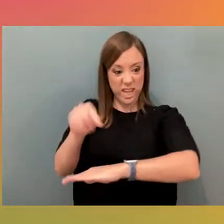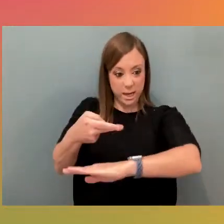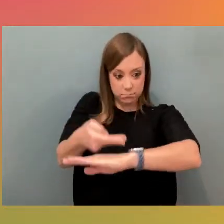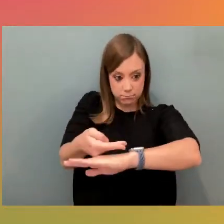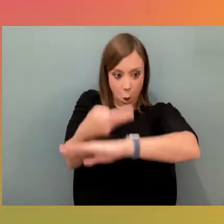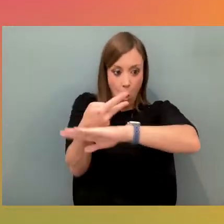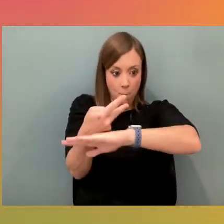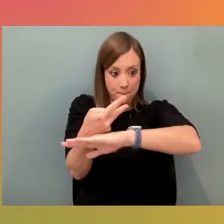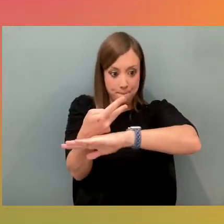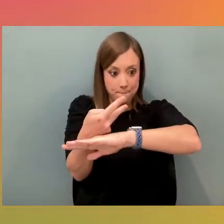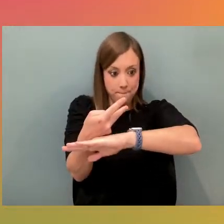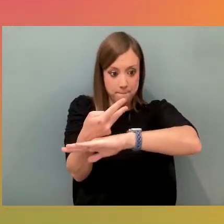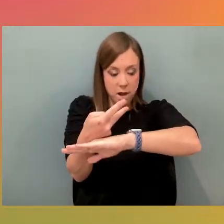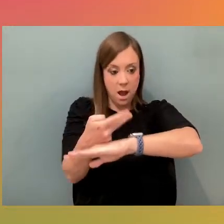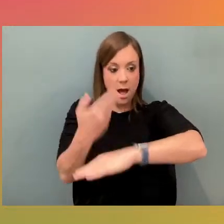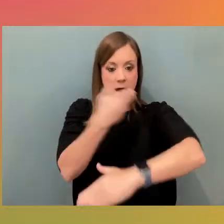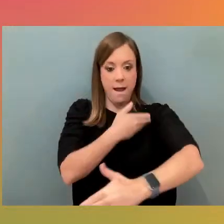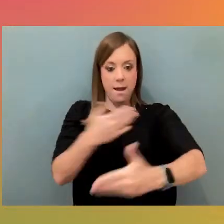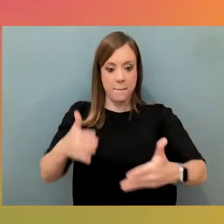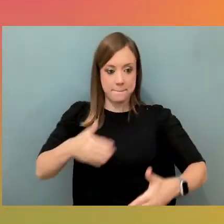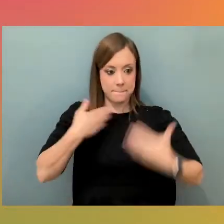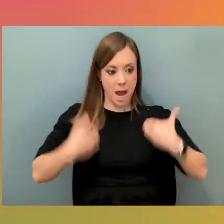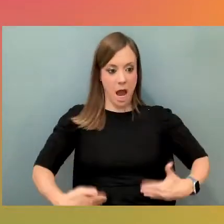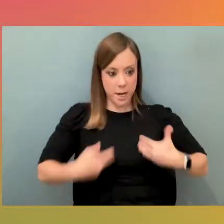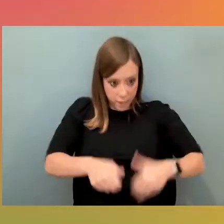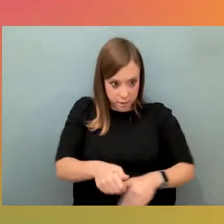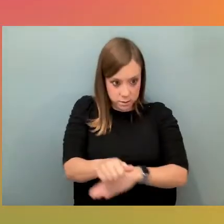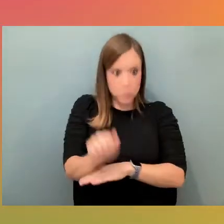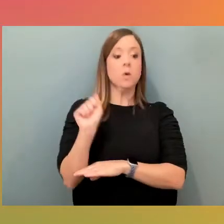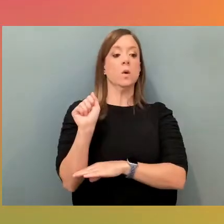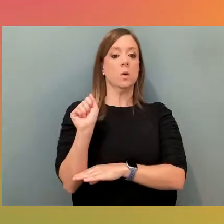INHALE LIFT EVERYTHING UP AND